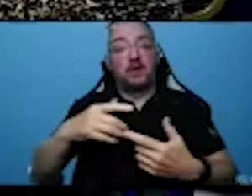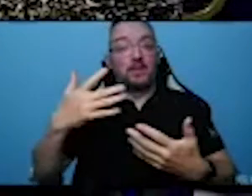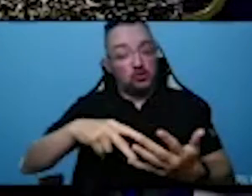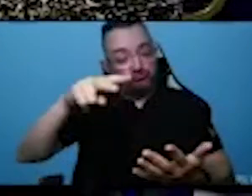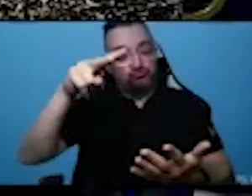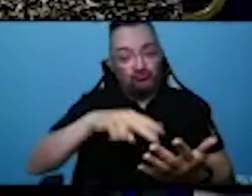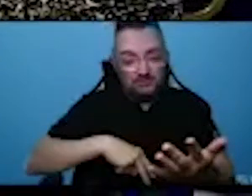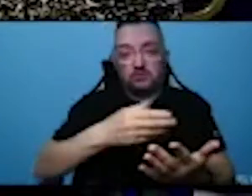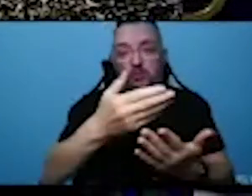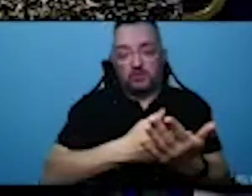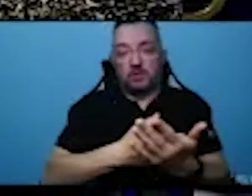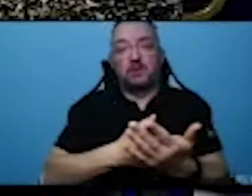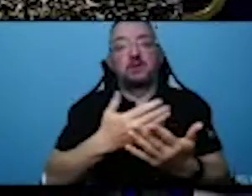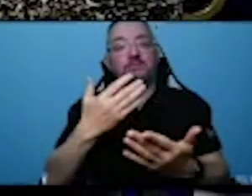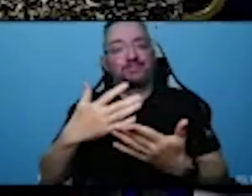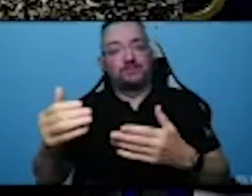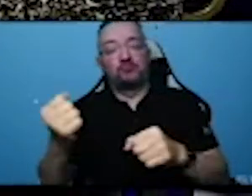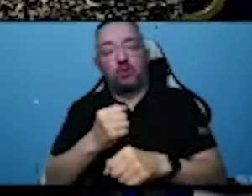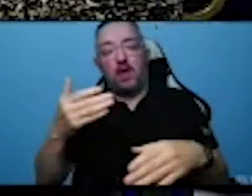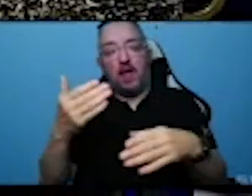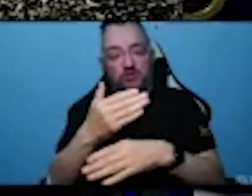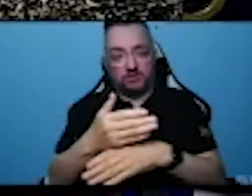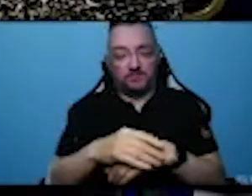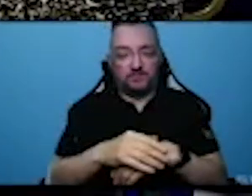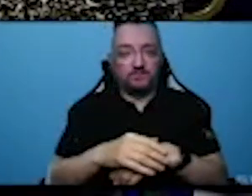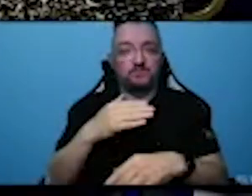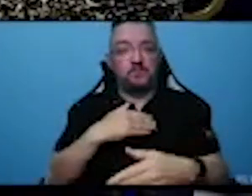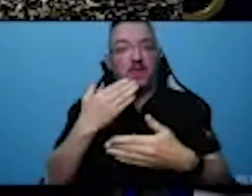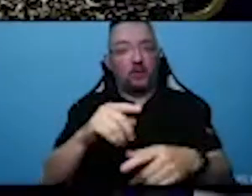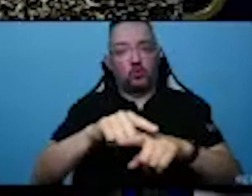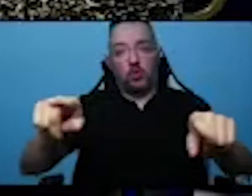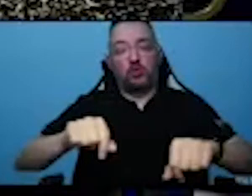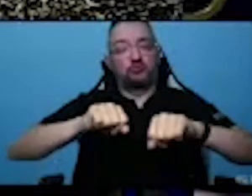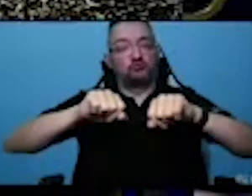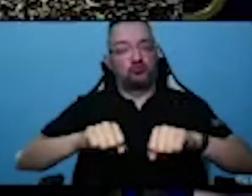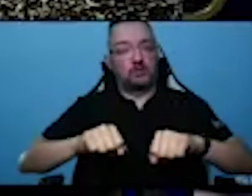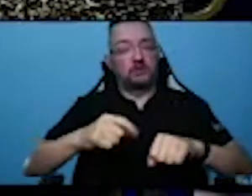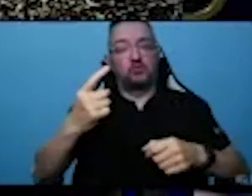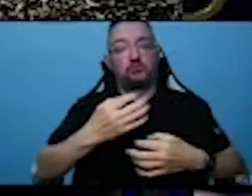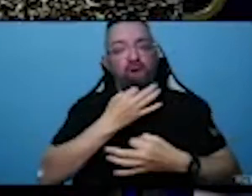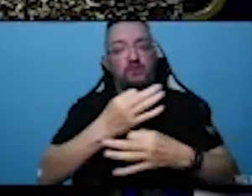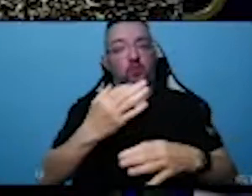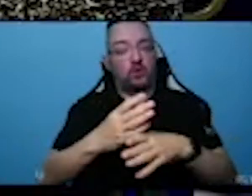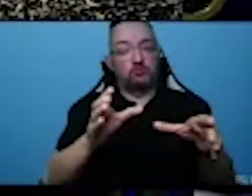My thanks to the Chairs and representatives of the Working Groups, particularly to Professor Dame Anne Glover for chairing the whole